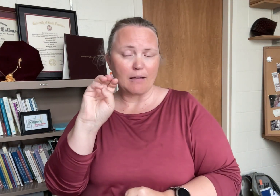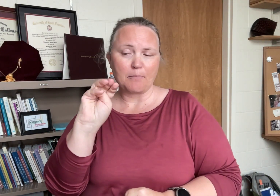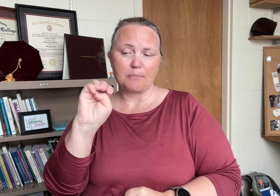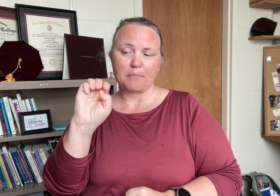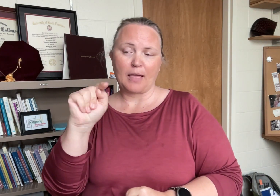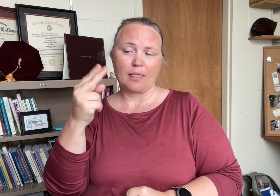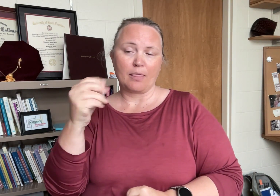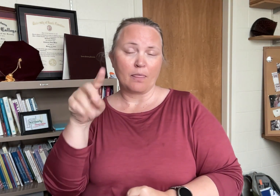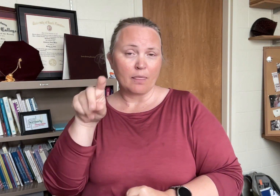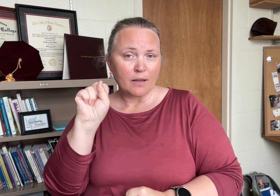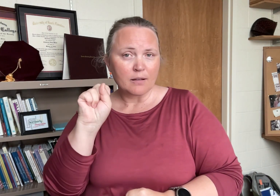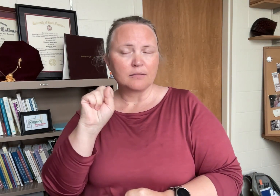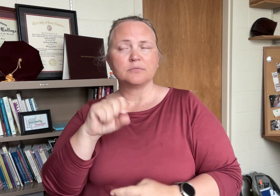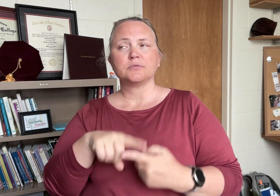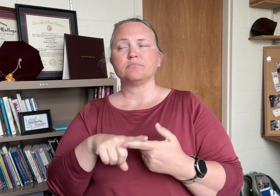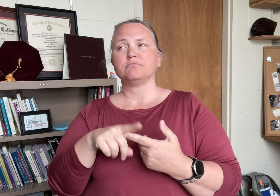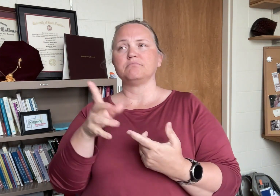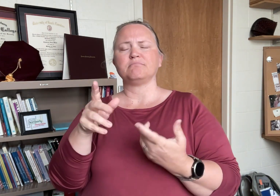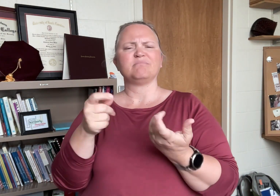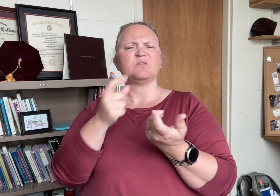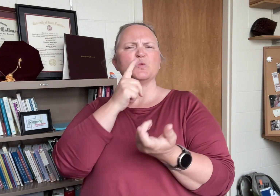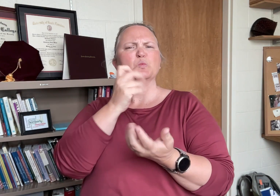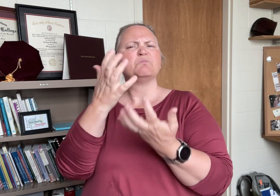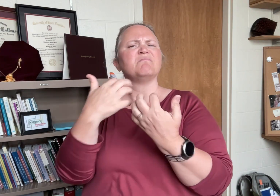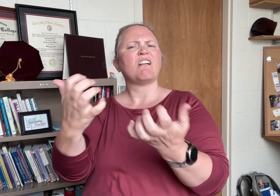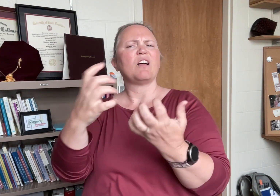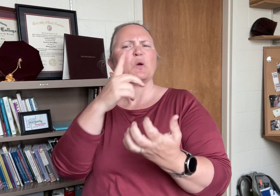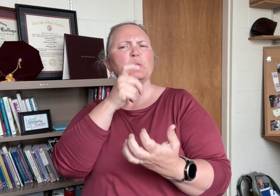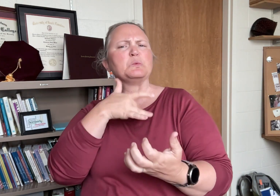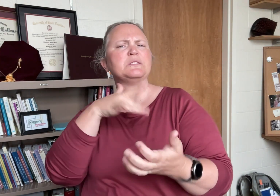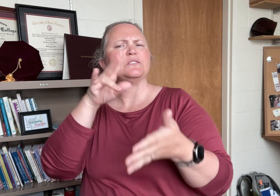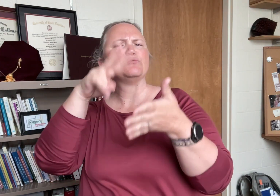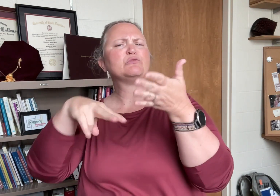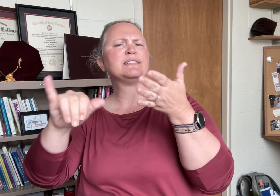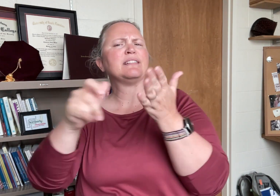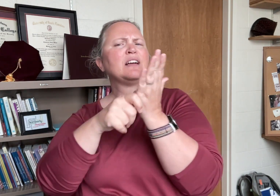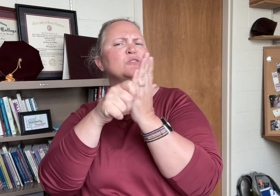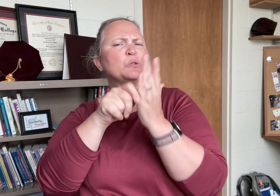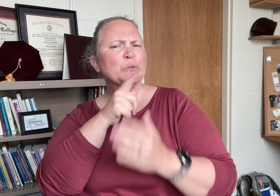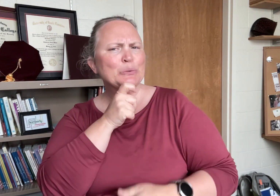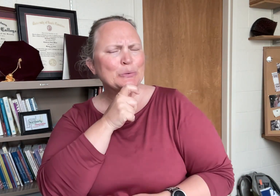journal, specific methodology that the journal focuses on, and